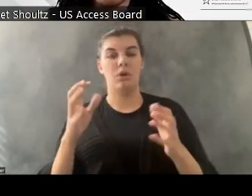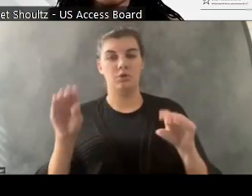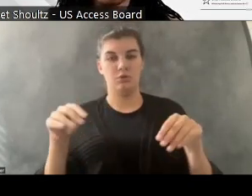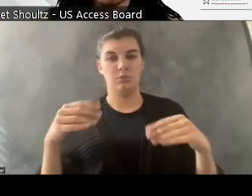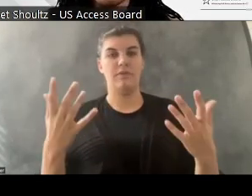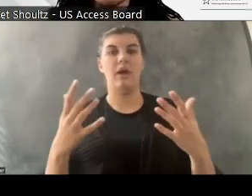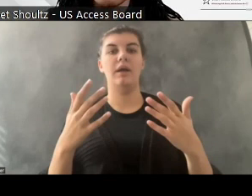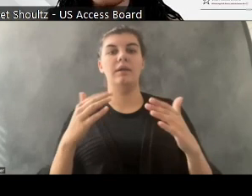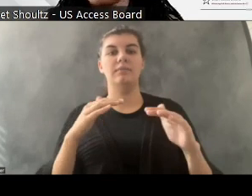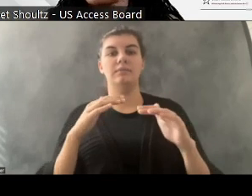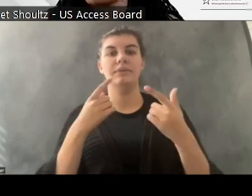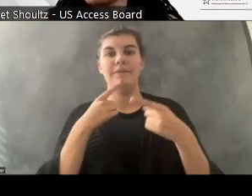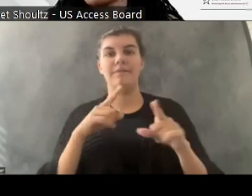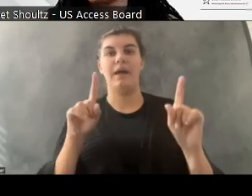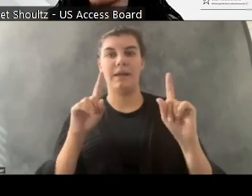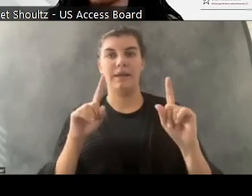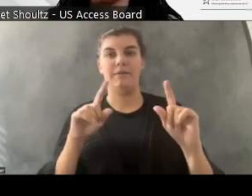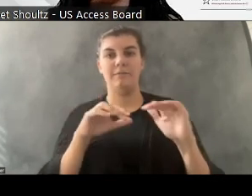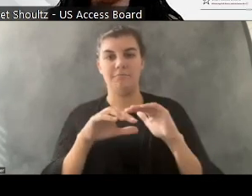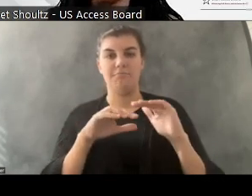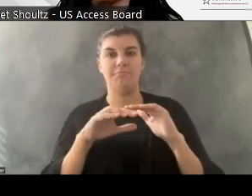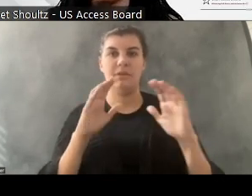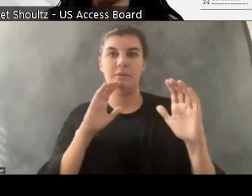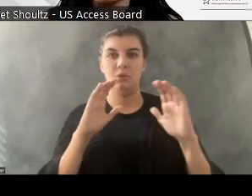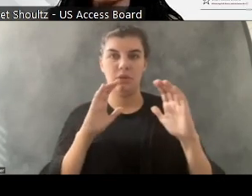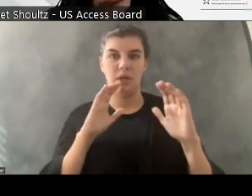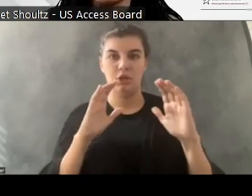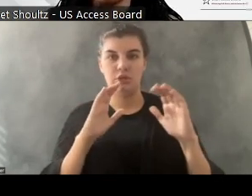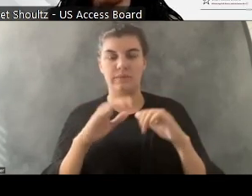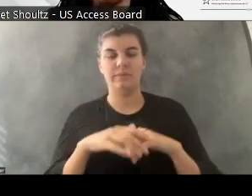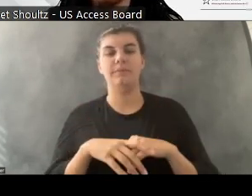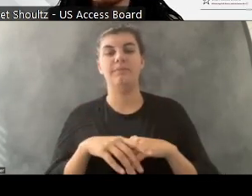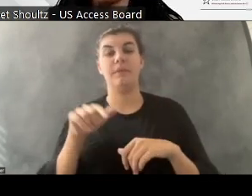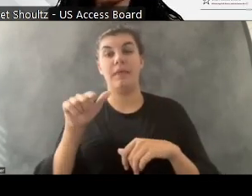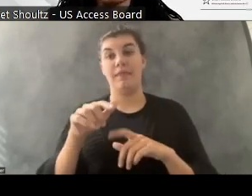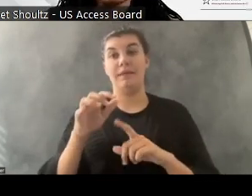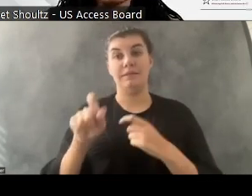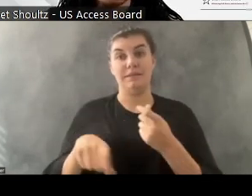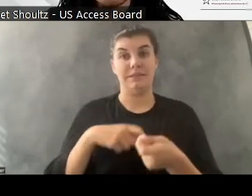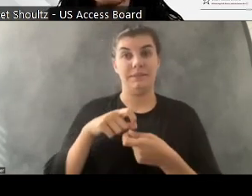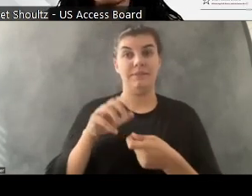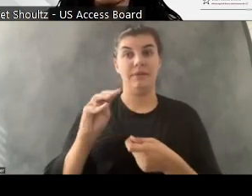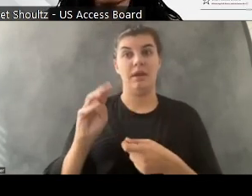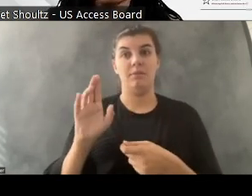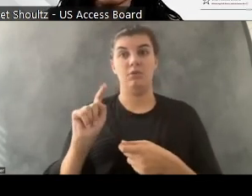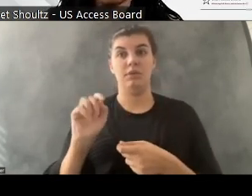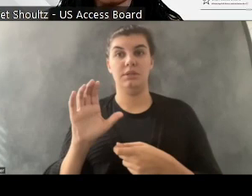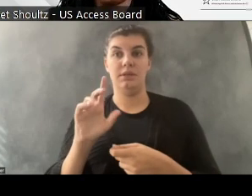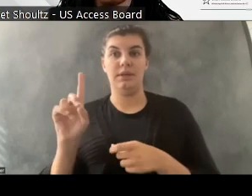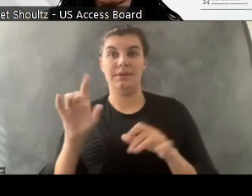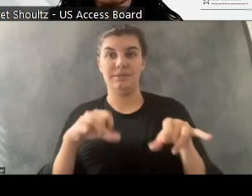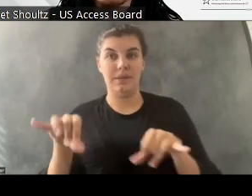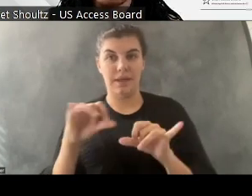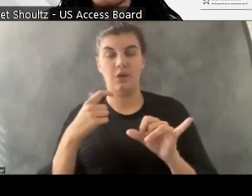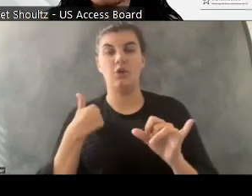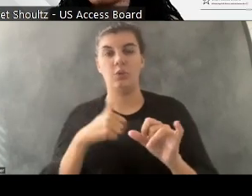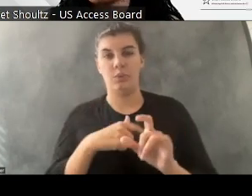effective communication. That's why on this specific MUTCD Standard we deviated.